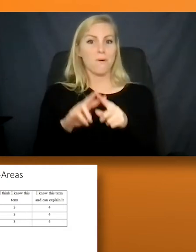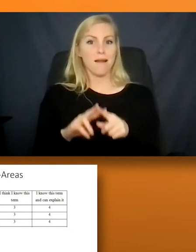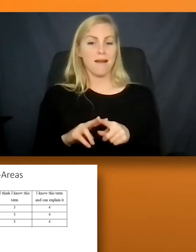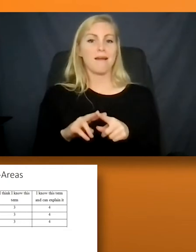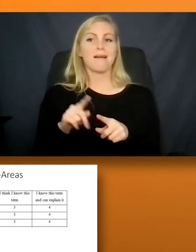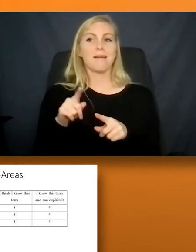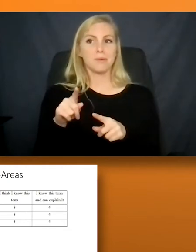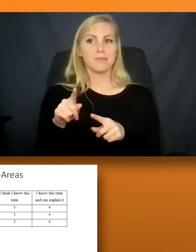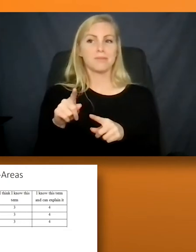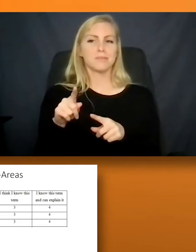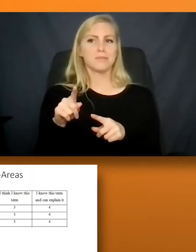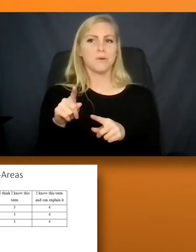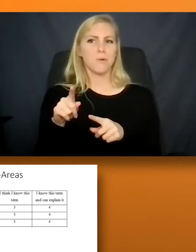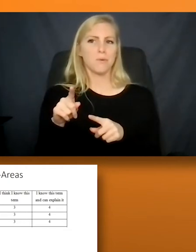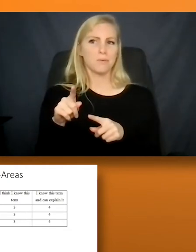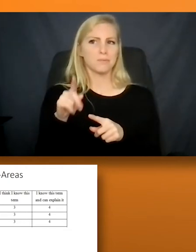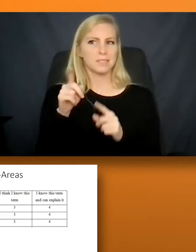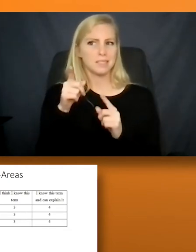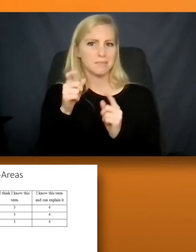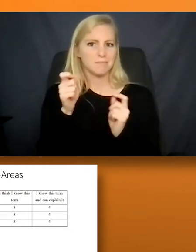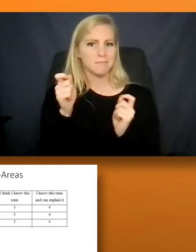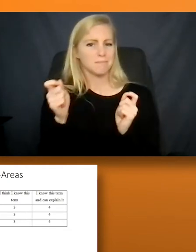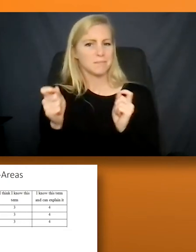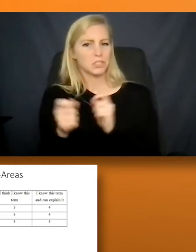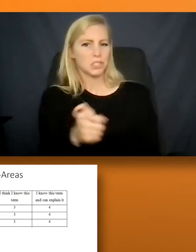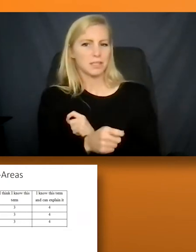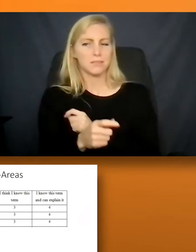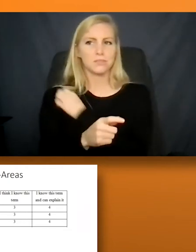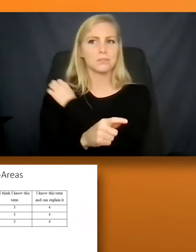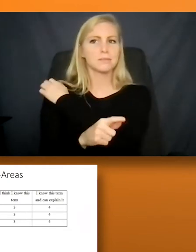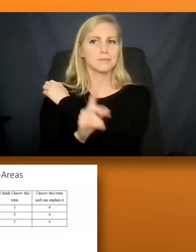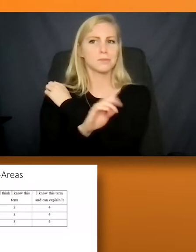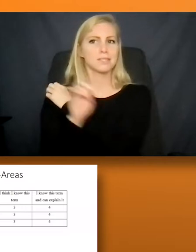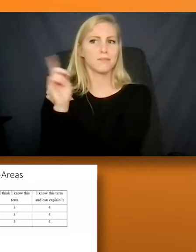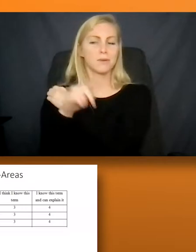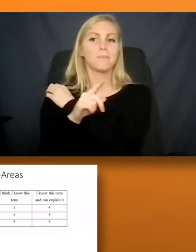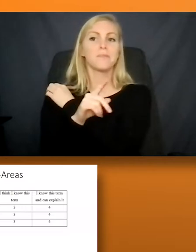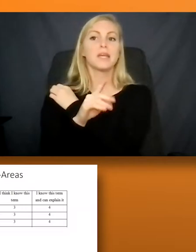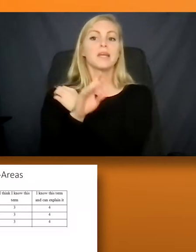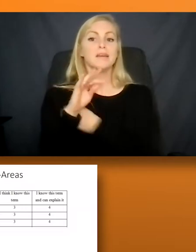this is where things really change. Words that if you're reading a story,